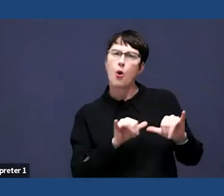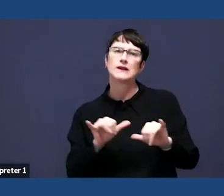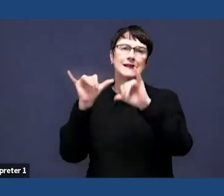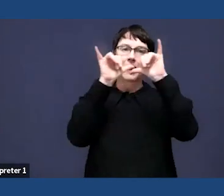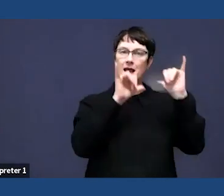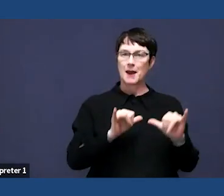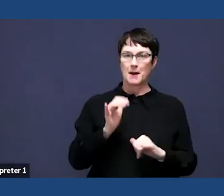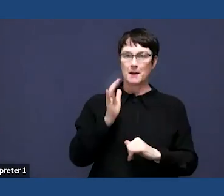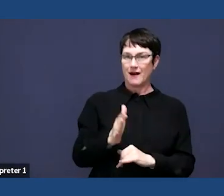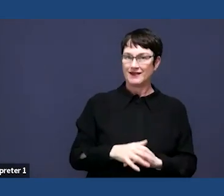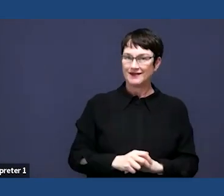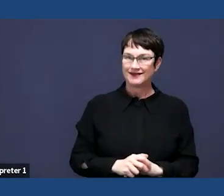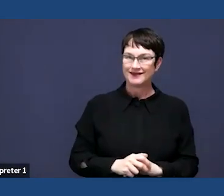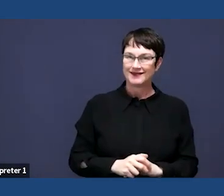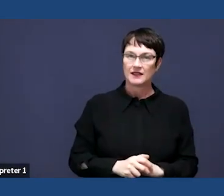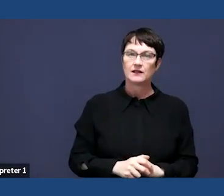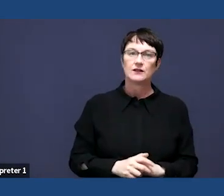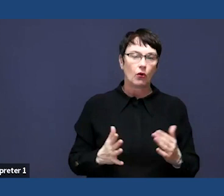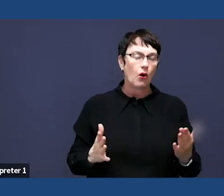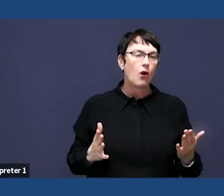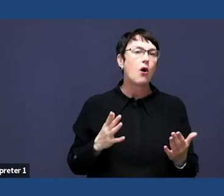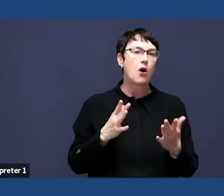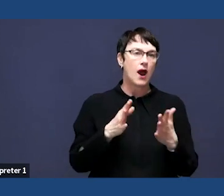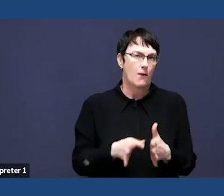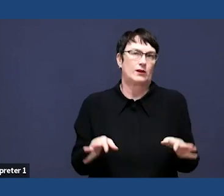of an instrument that is binding.